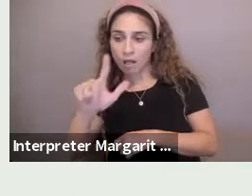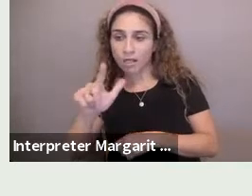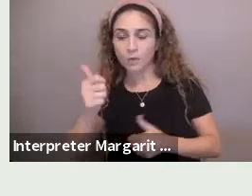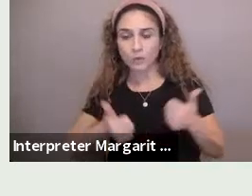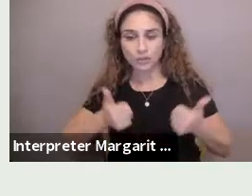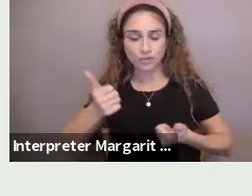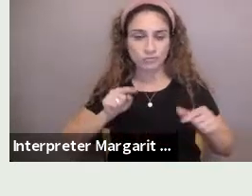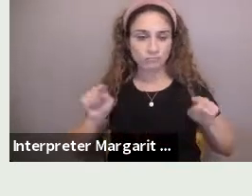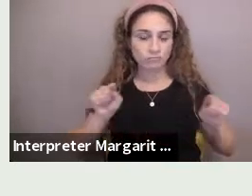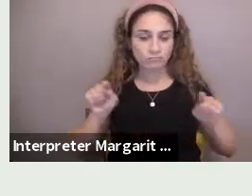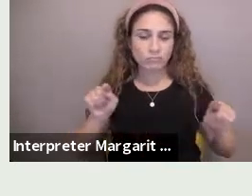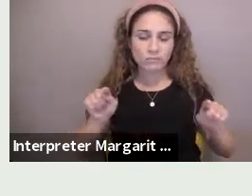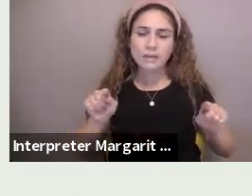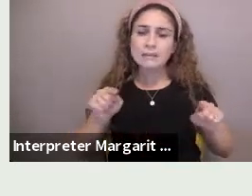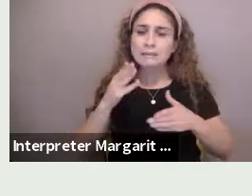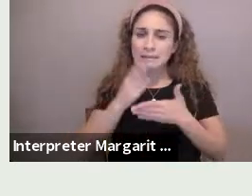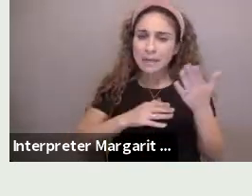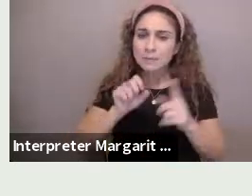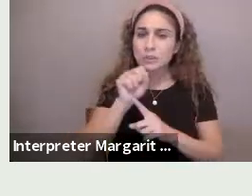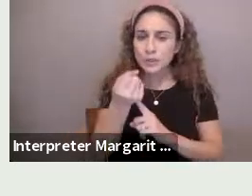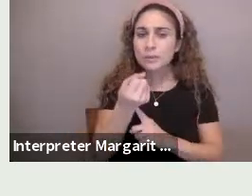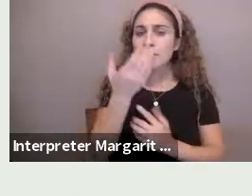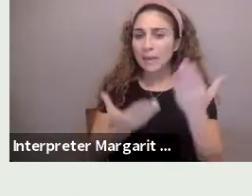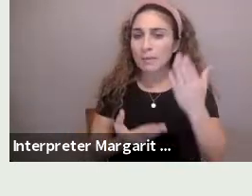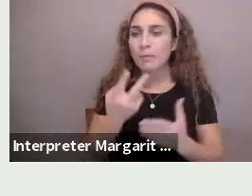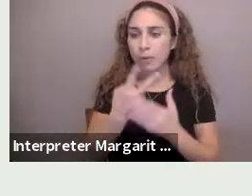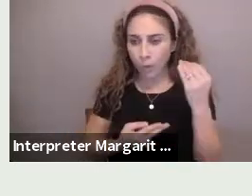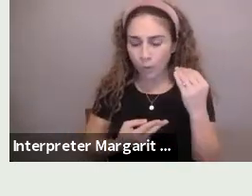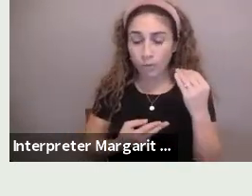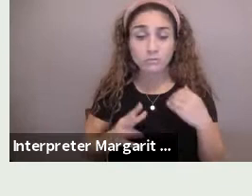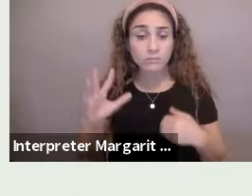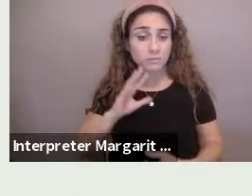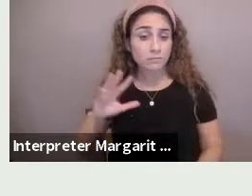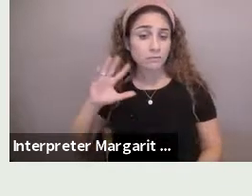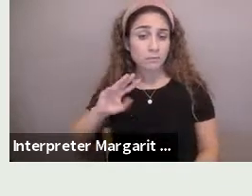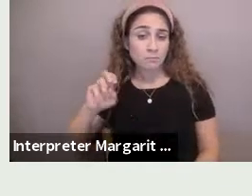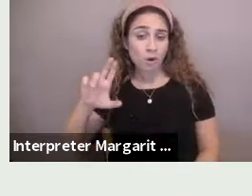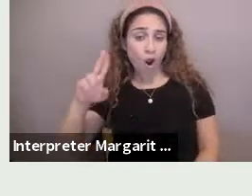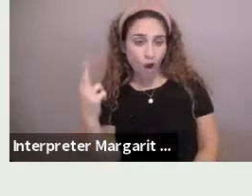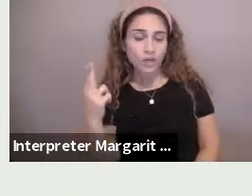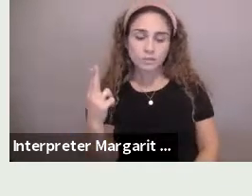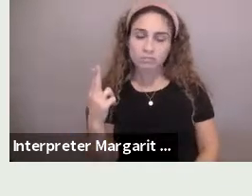Brian Boomer: Certainly when we all started in March, we were, we went into crisis remote learning nationwide, if not worldwide.